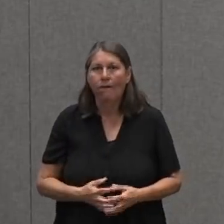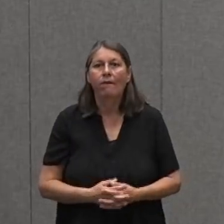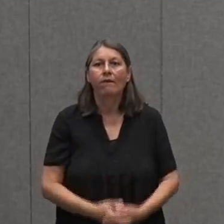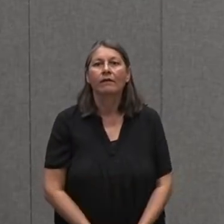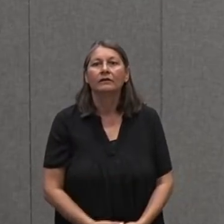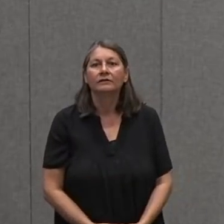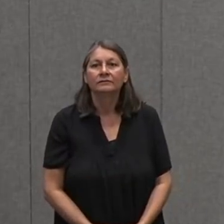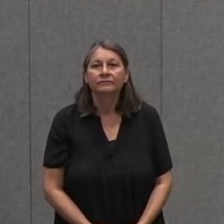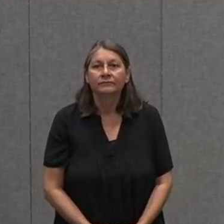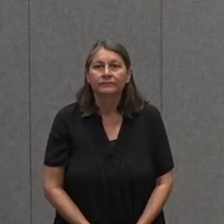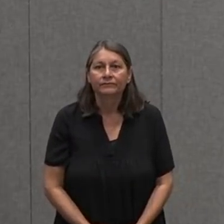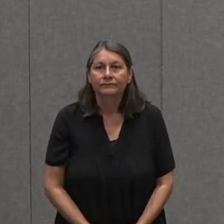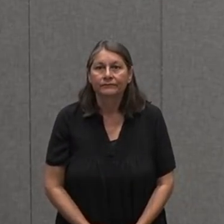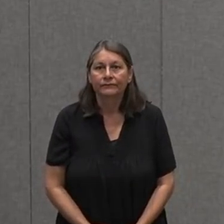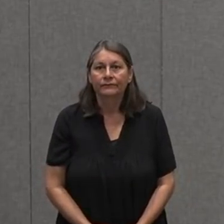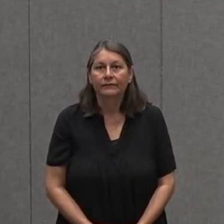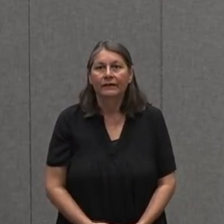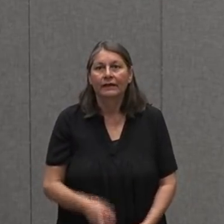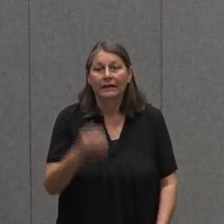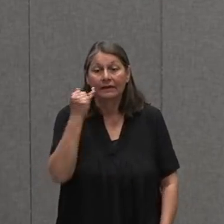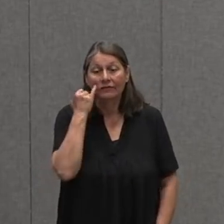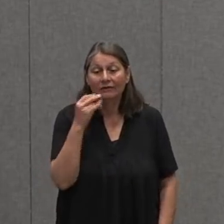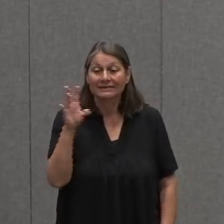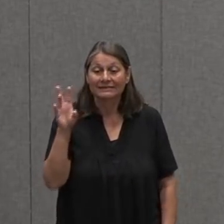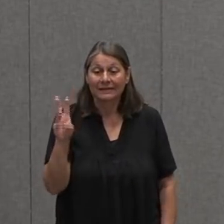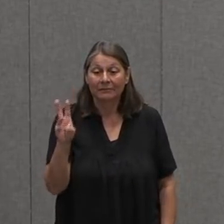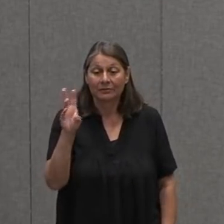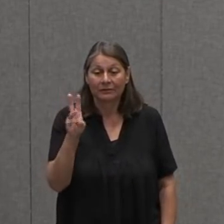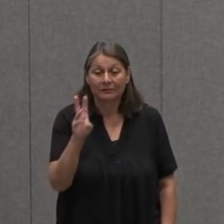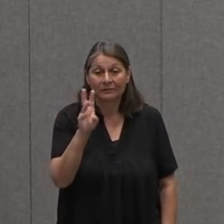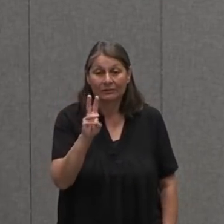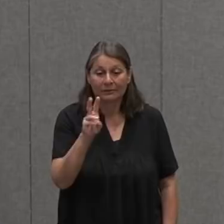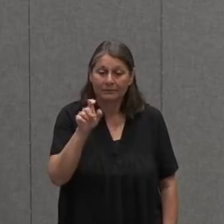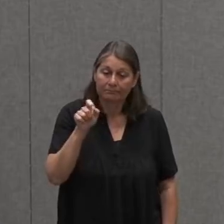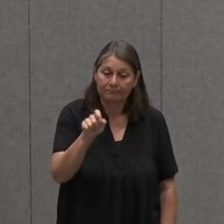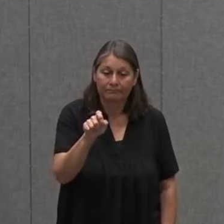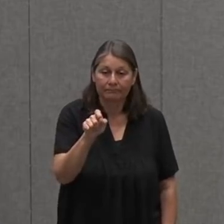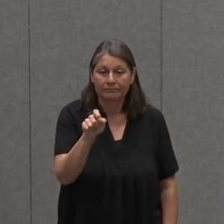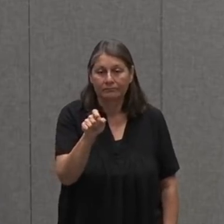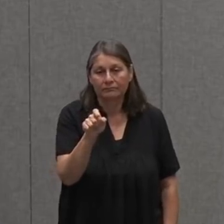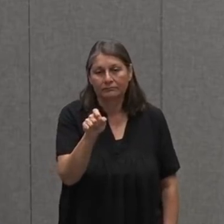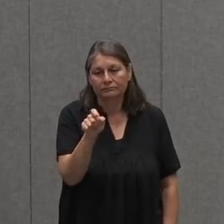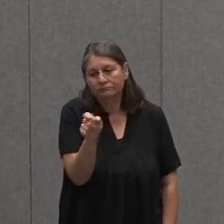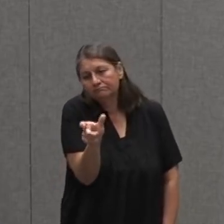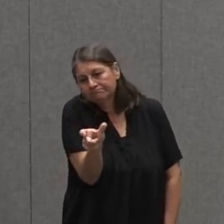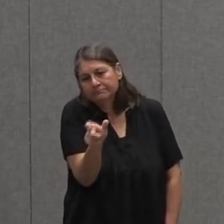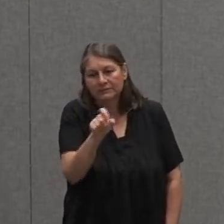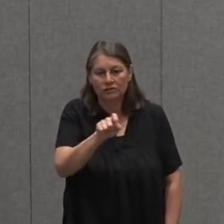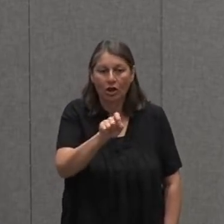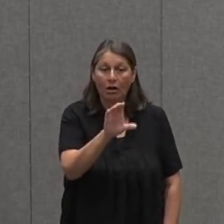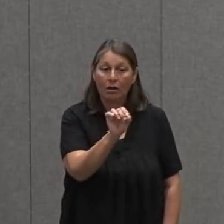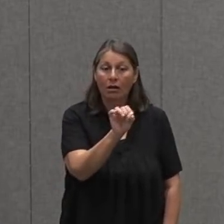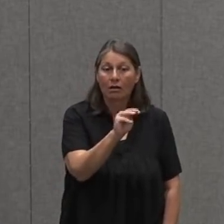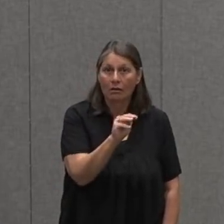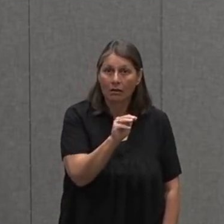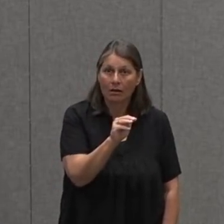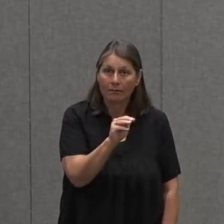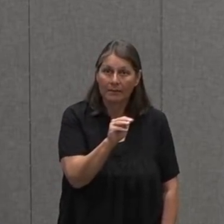So if you have a website that says dot-com on it, the type of website that means commercial,